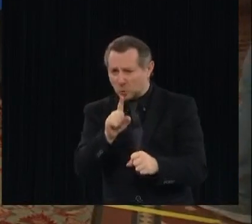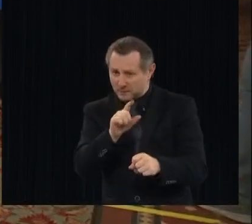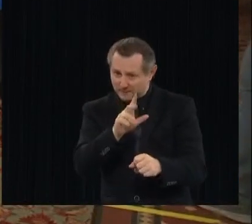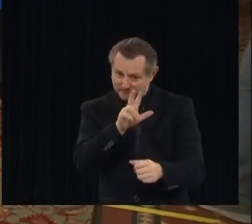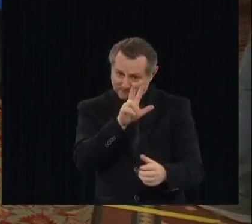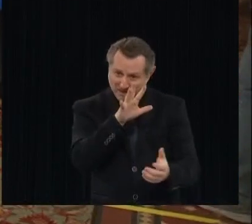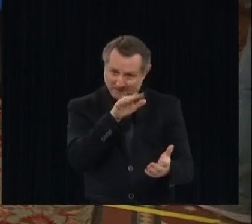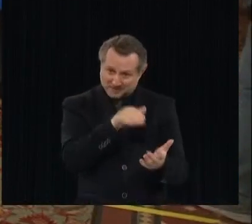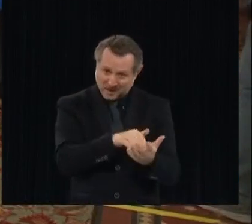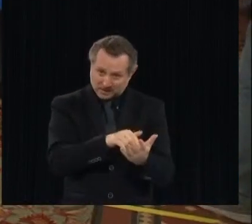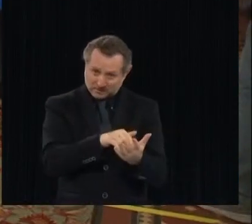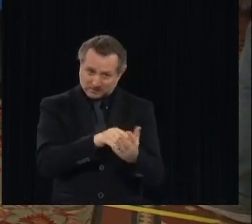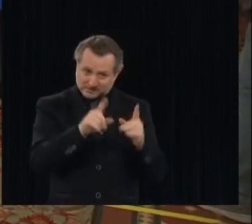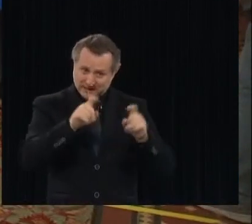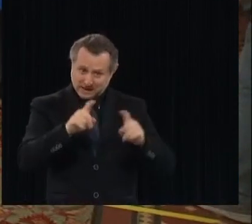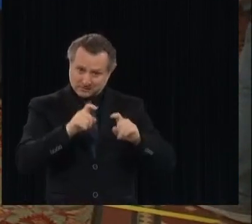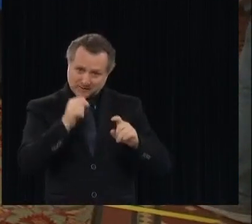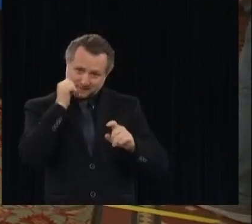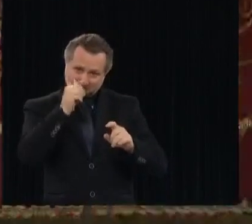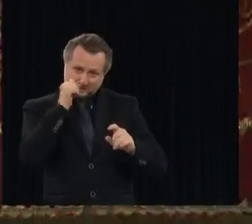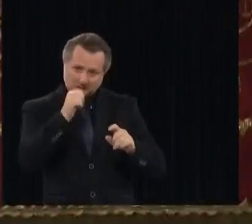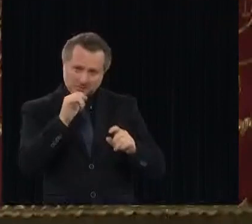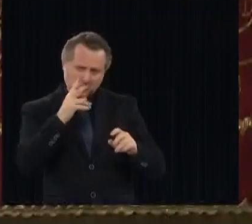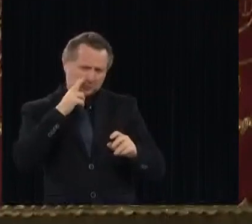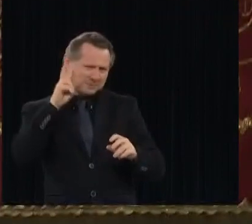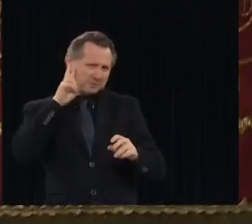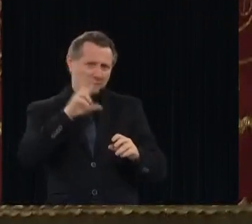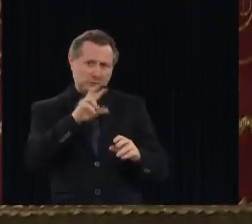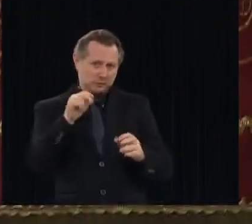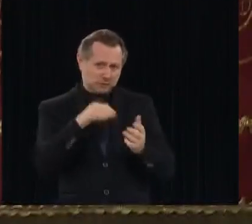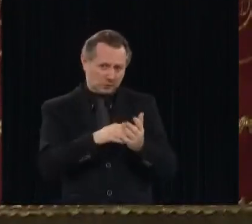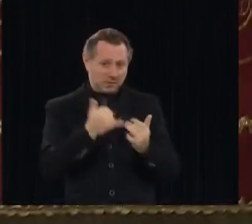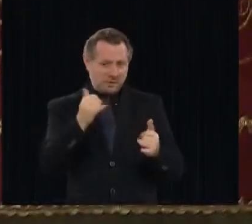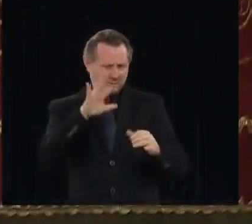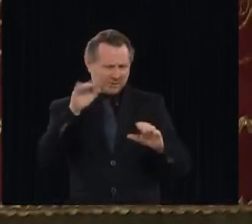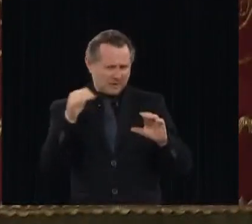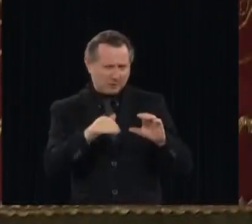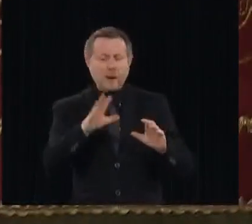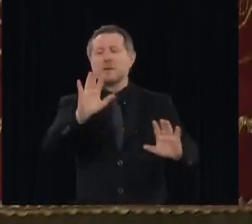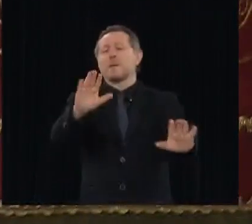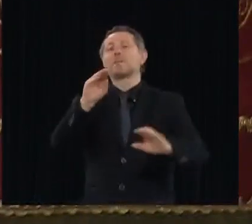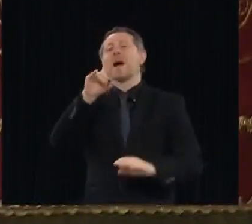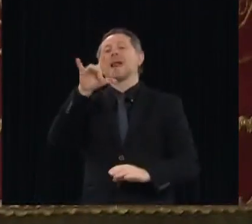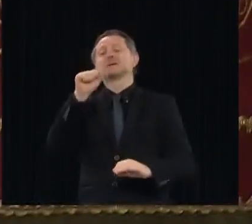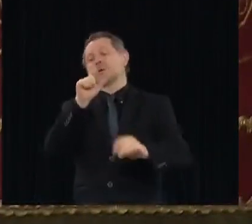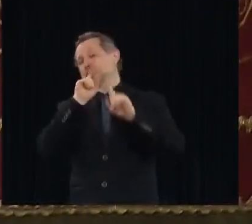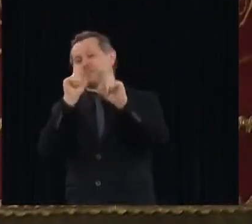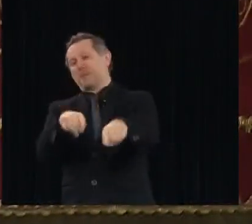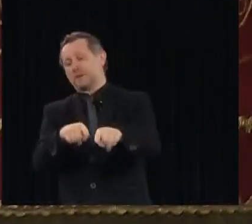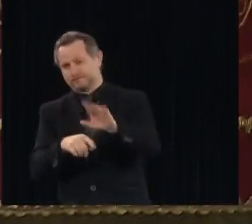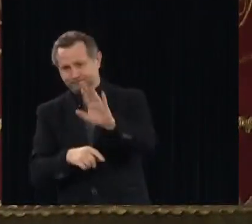THAT YOU SAW ON THE SLIDES, THOSE ARE ABOVE AND BEYOND THAT